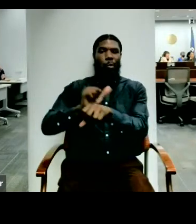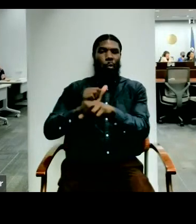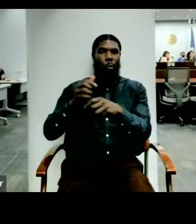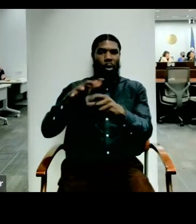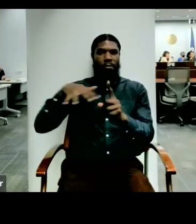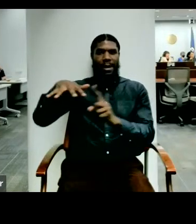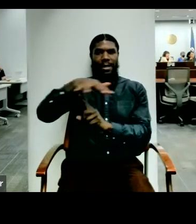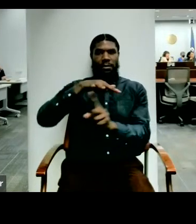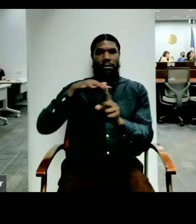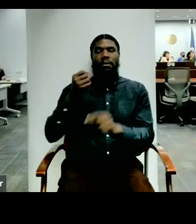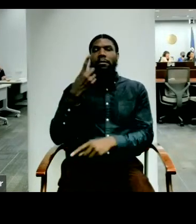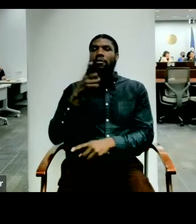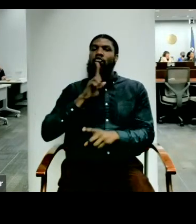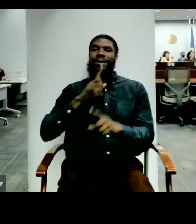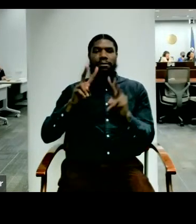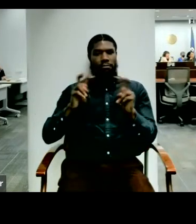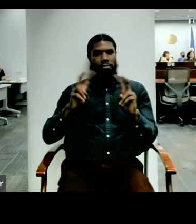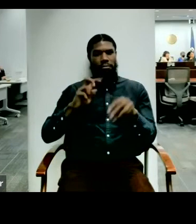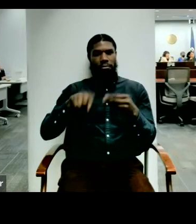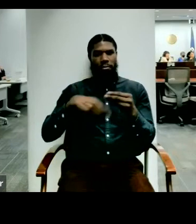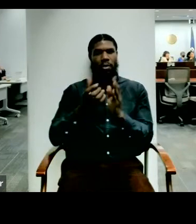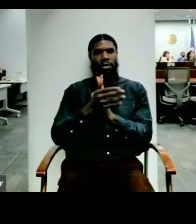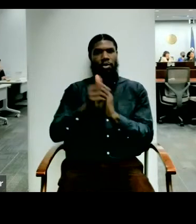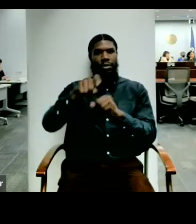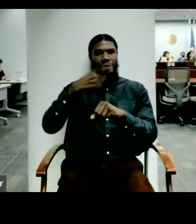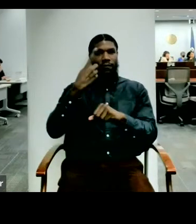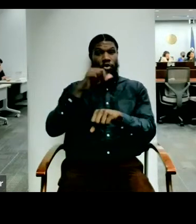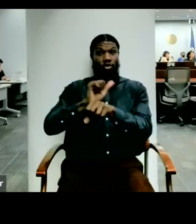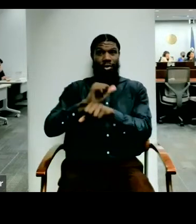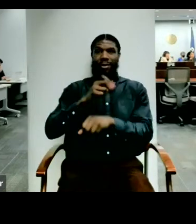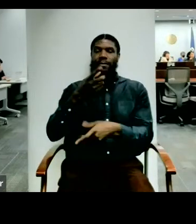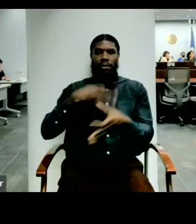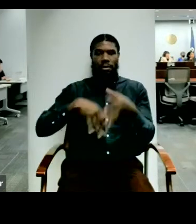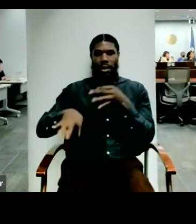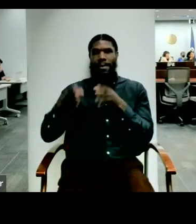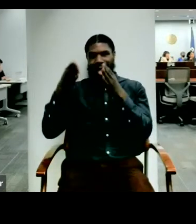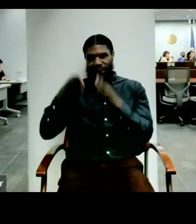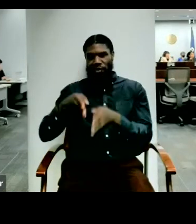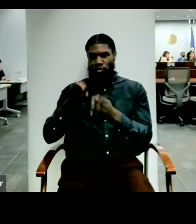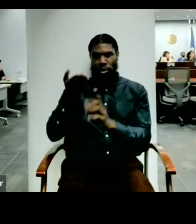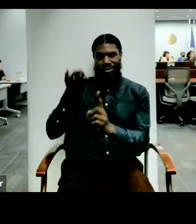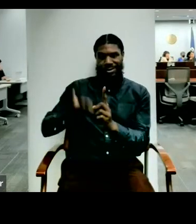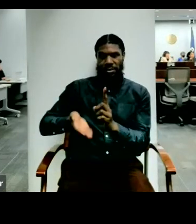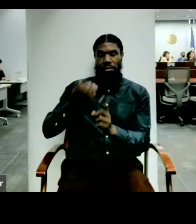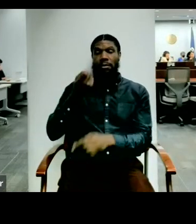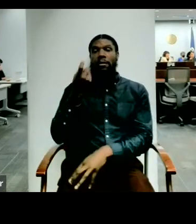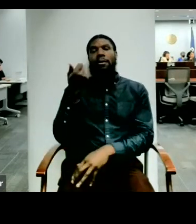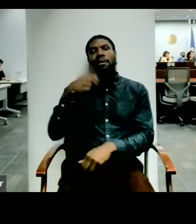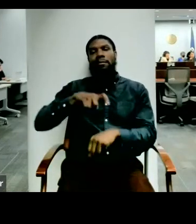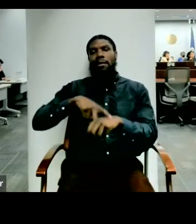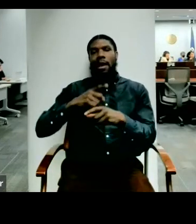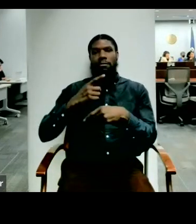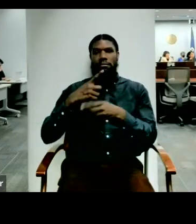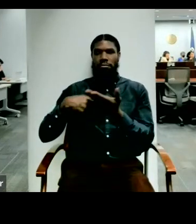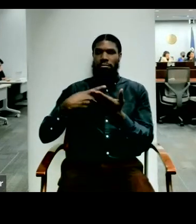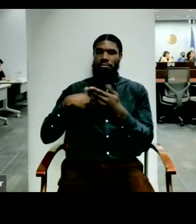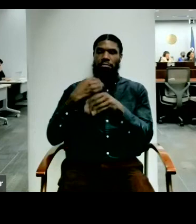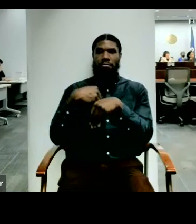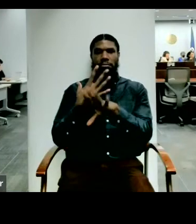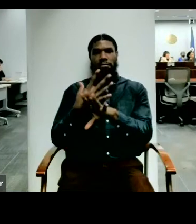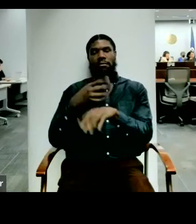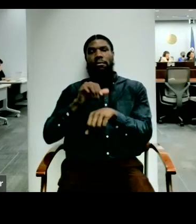that are needed to do the job and not the individual per se. If you think about that,